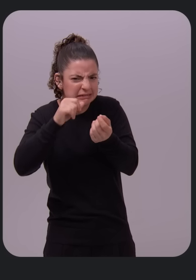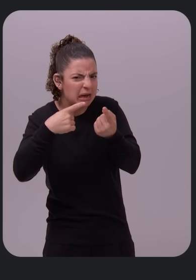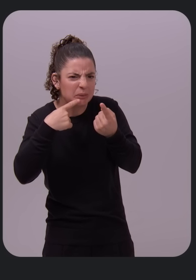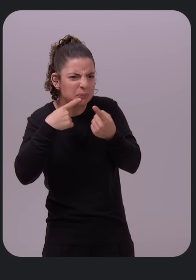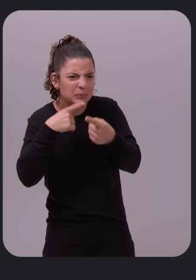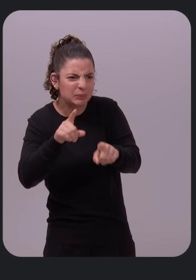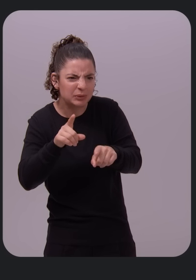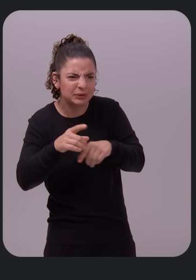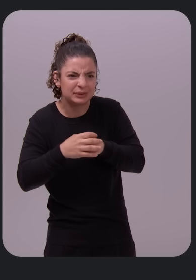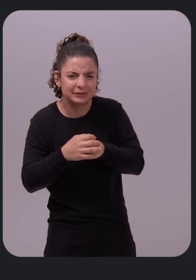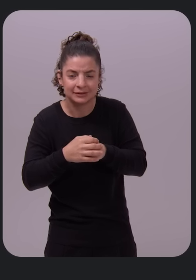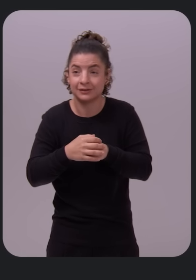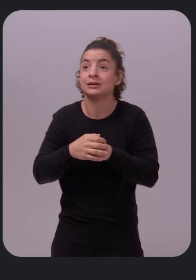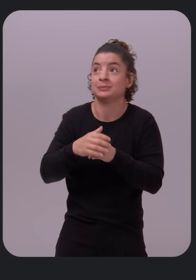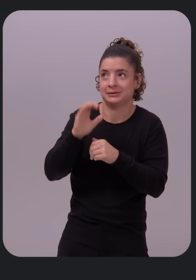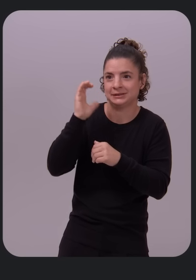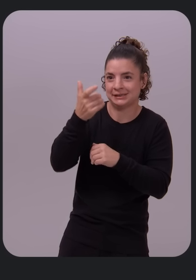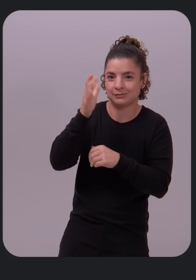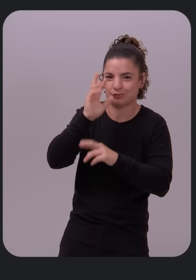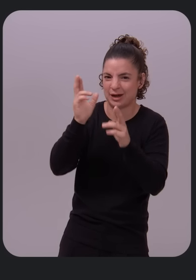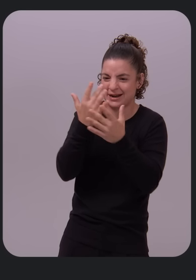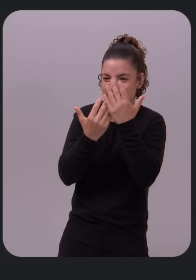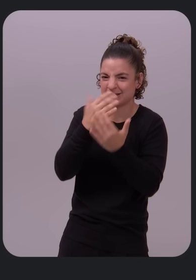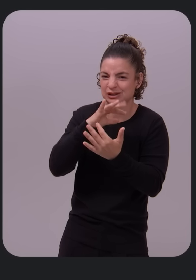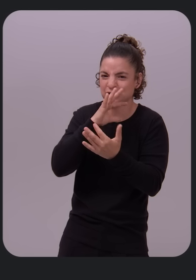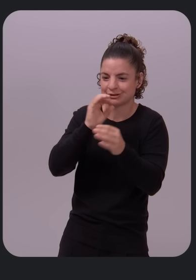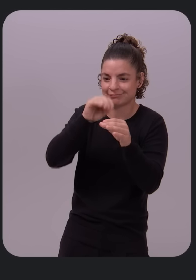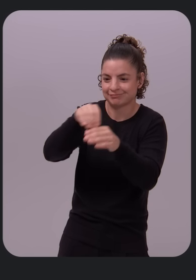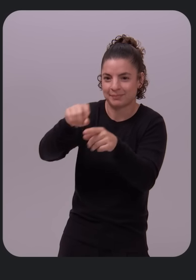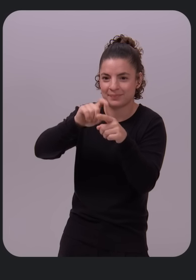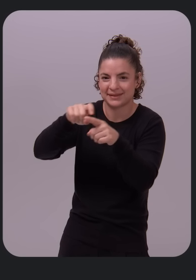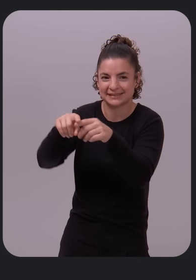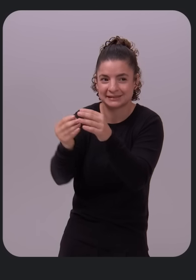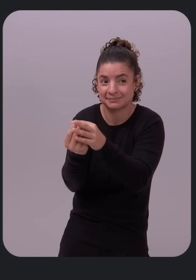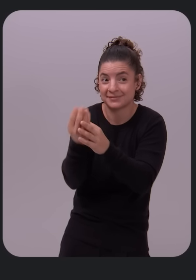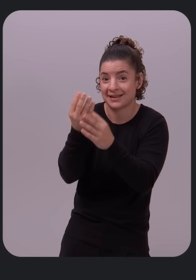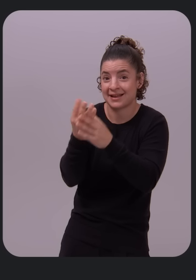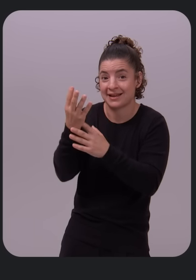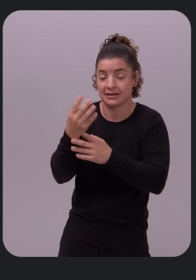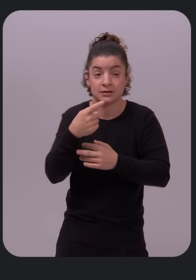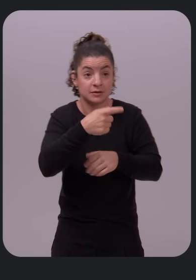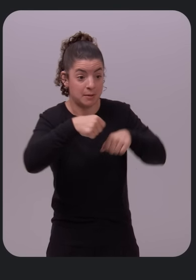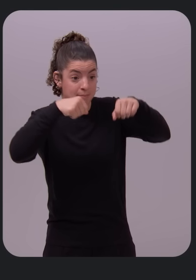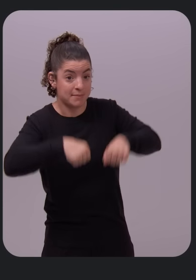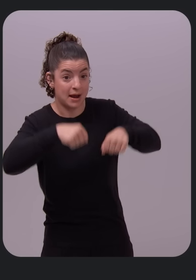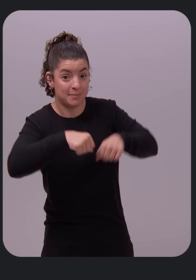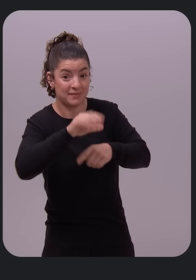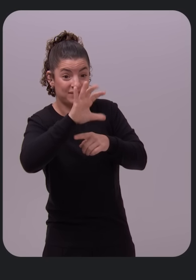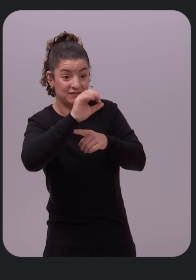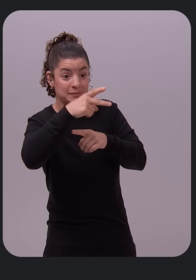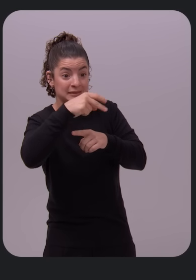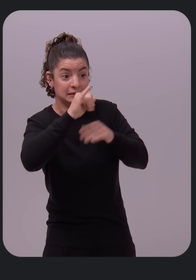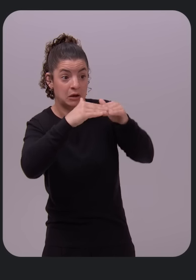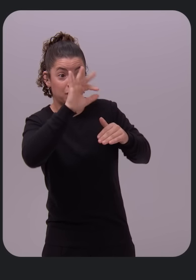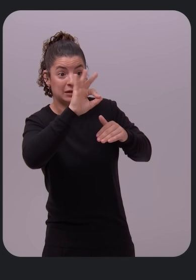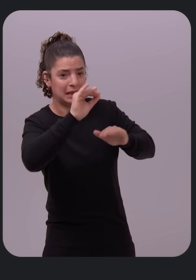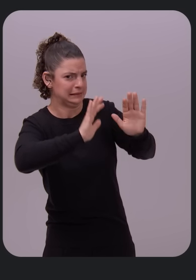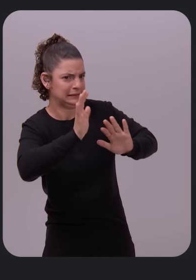It looks like someone is ready to get their hands dirty and plant a green bean seedling. Pump it to about 50 pounds per square inch, but don't go over 90 PSI.